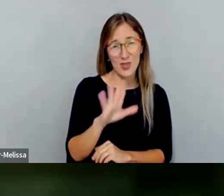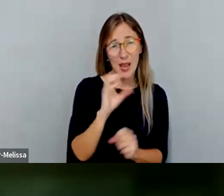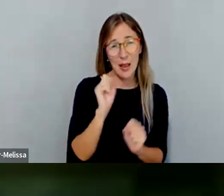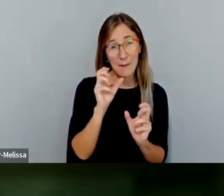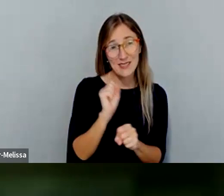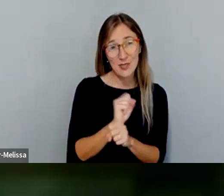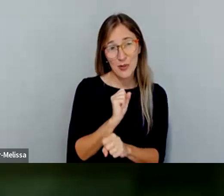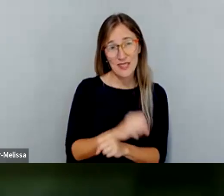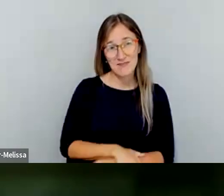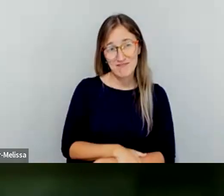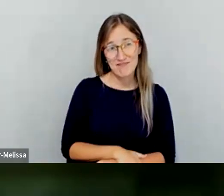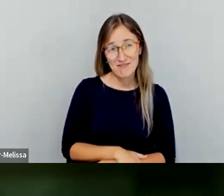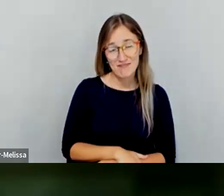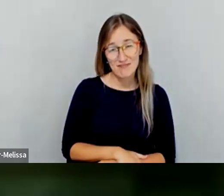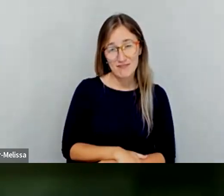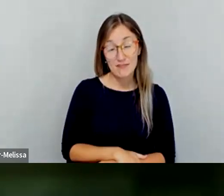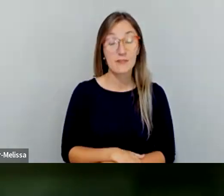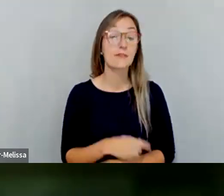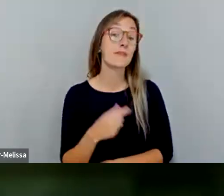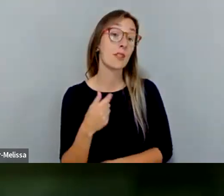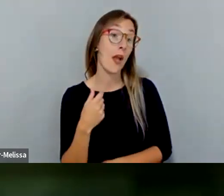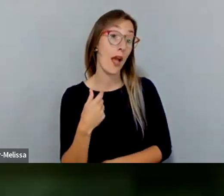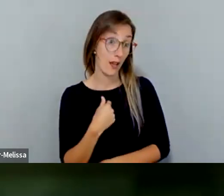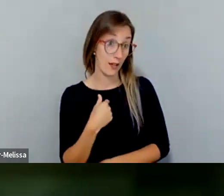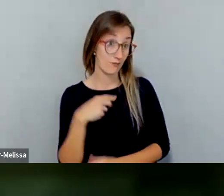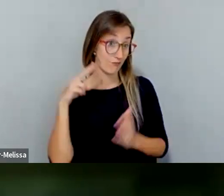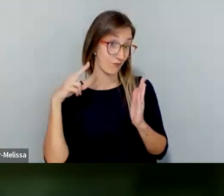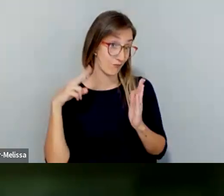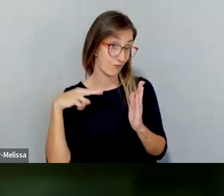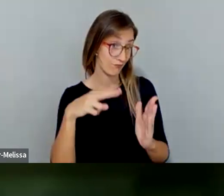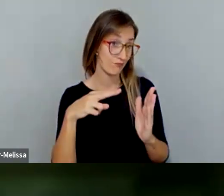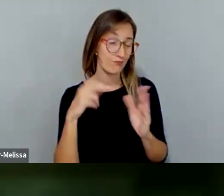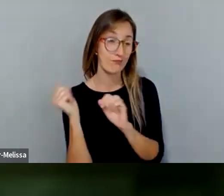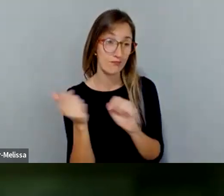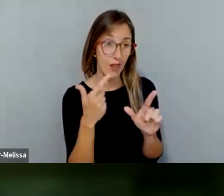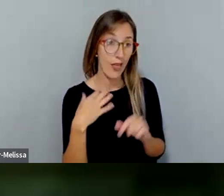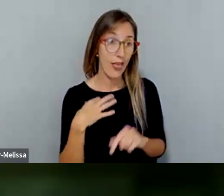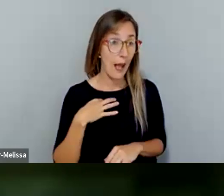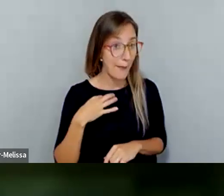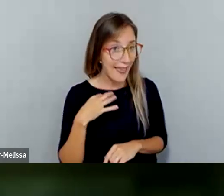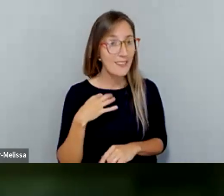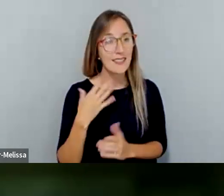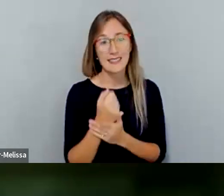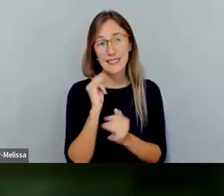I'm tearing up a little bit. It's like seeing our dream come true. You guys are all doing such amazing work in the community.